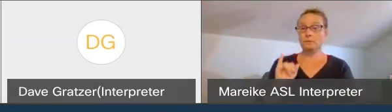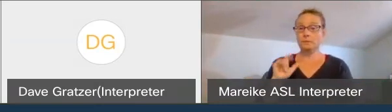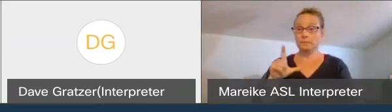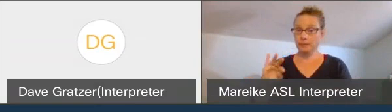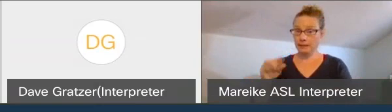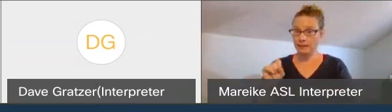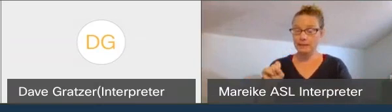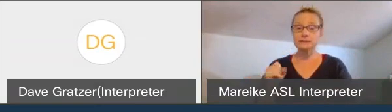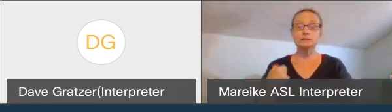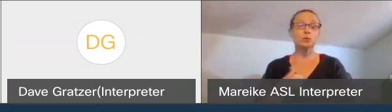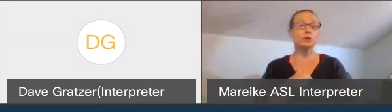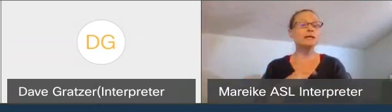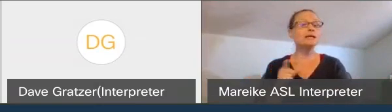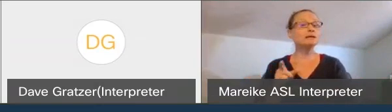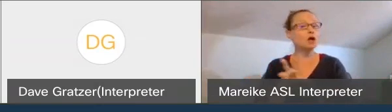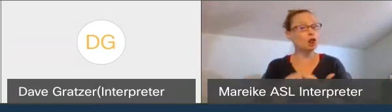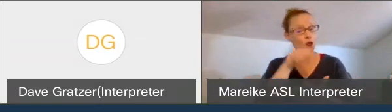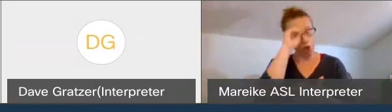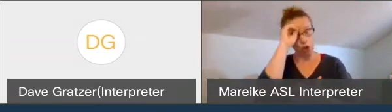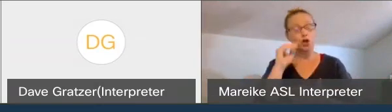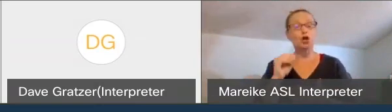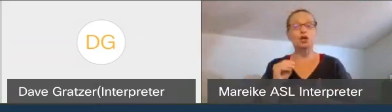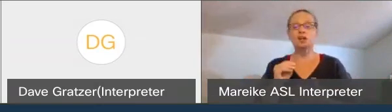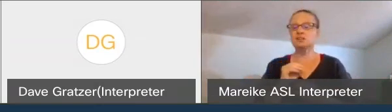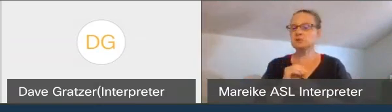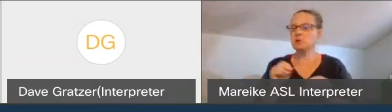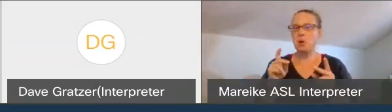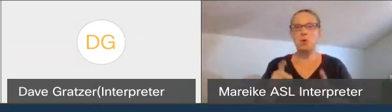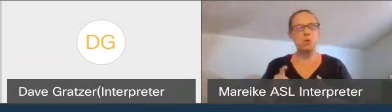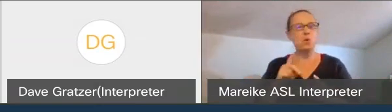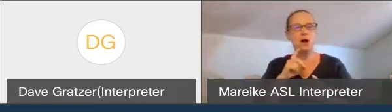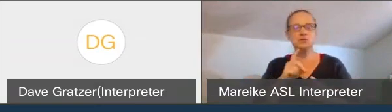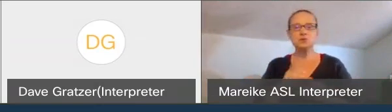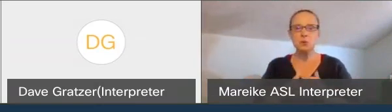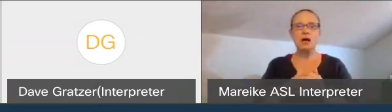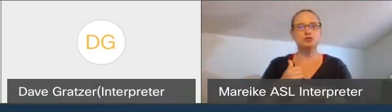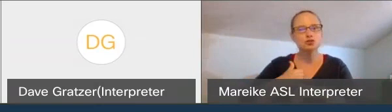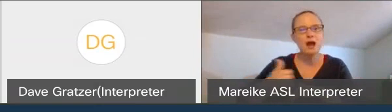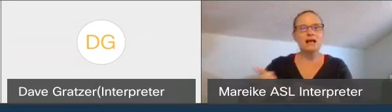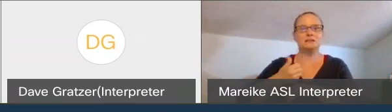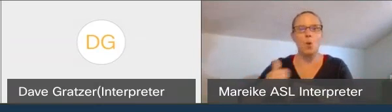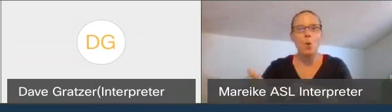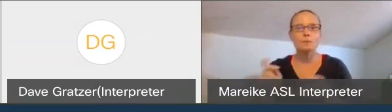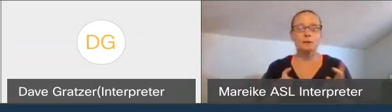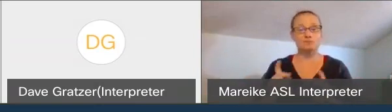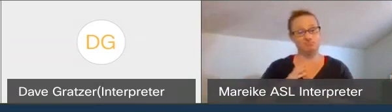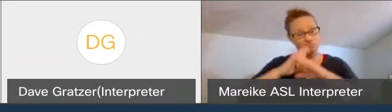we find that there is nobody to get people to and from, so a barrier is-- our St. Vincent de Paul